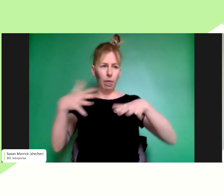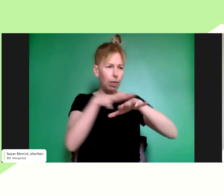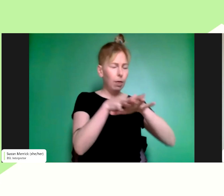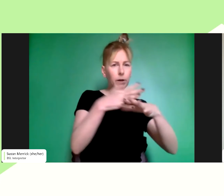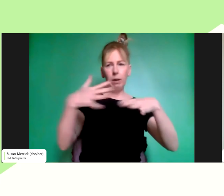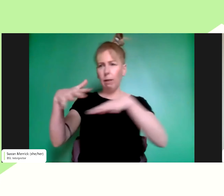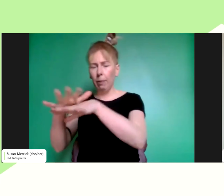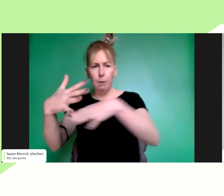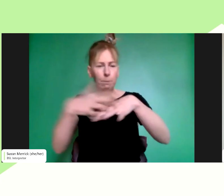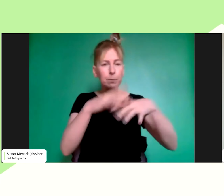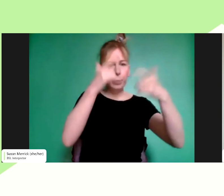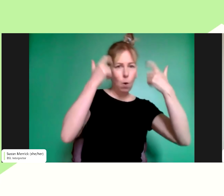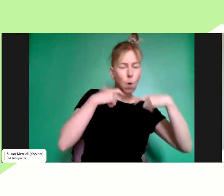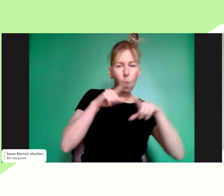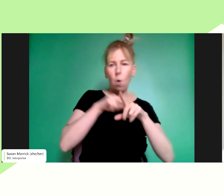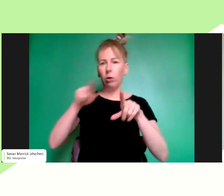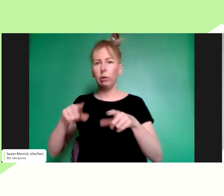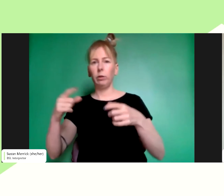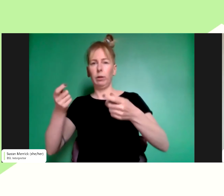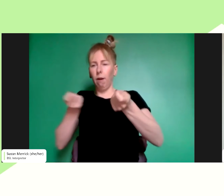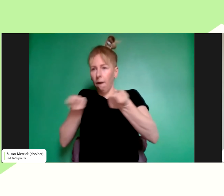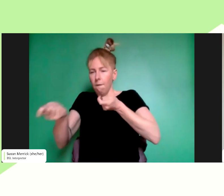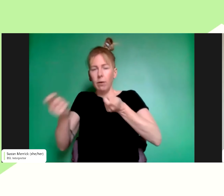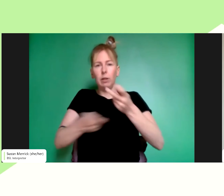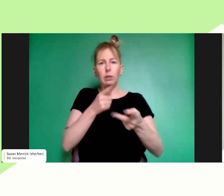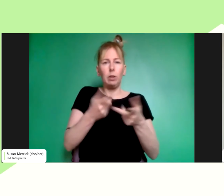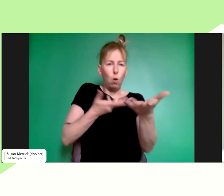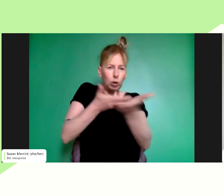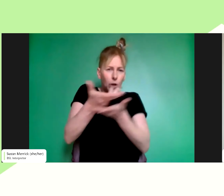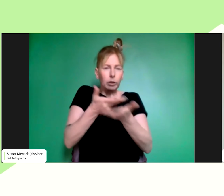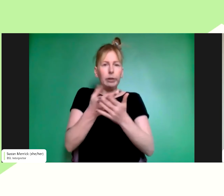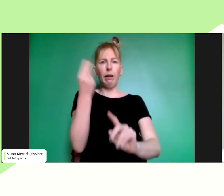governance and consultancy. Looking toward alternative